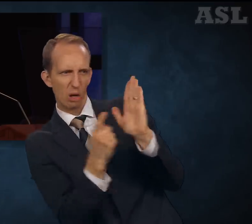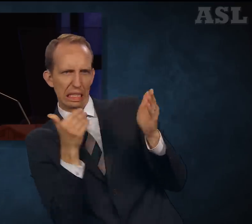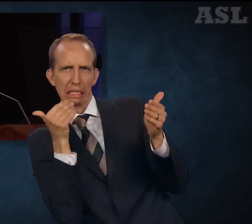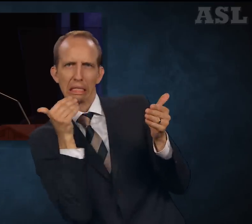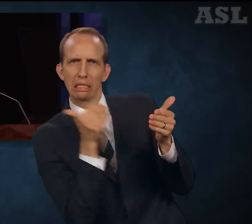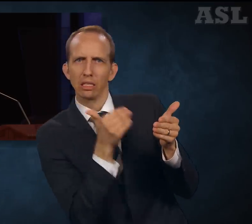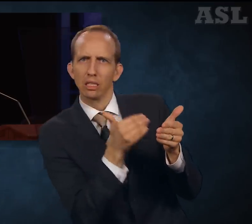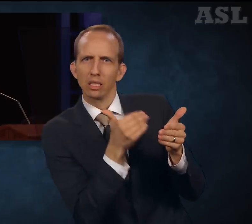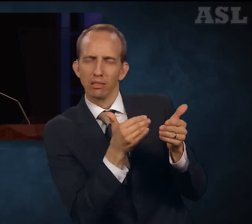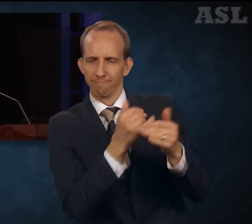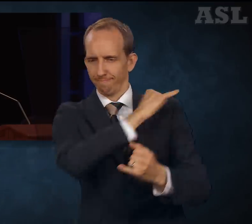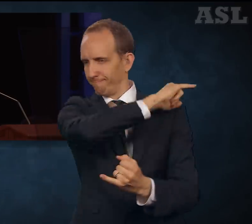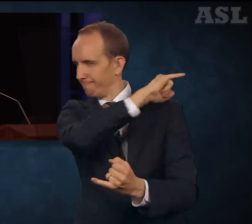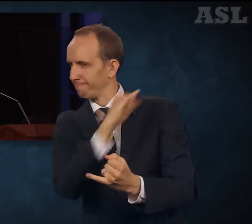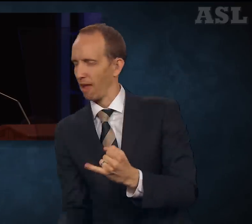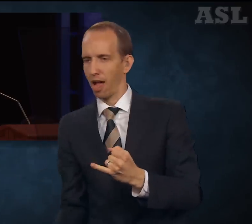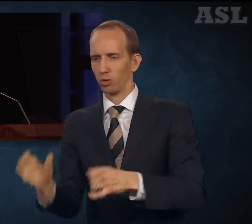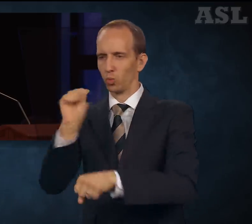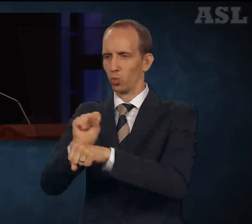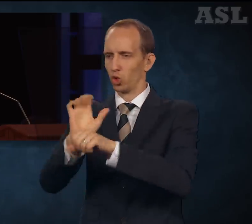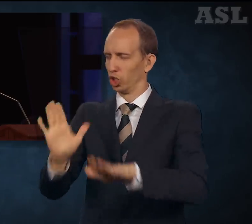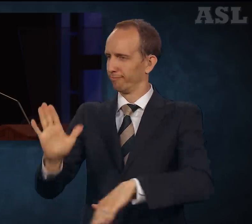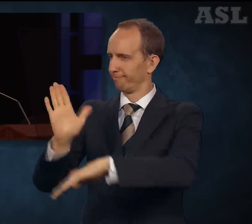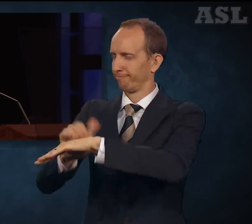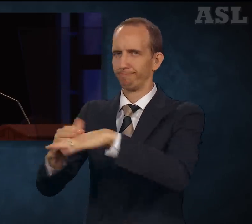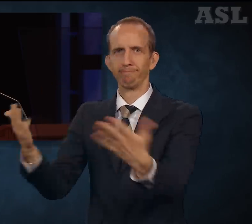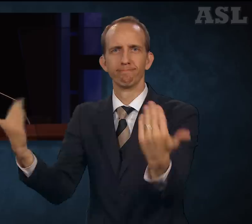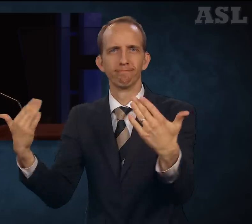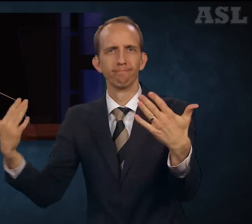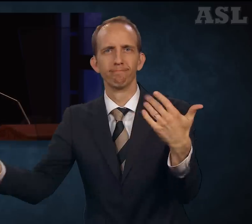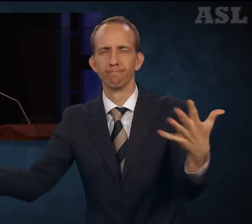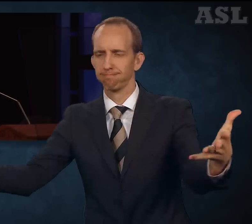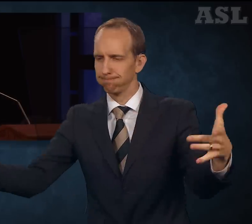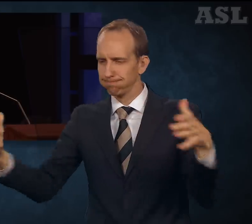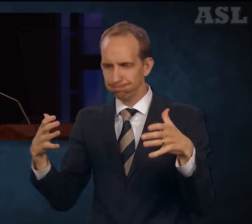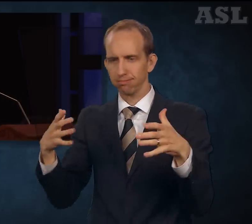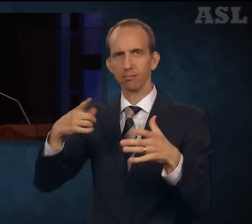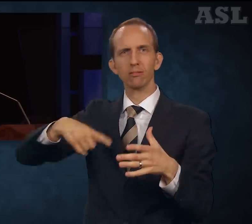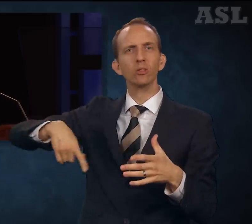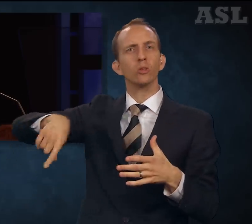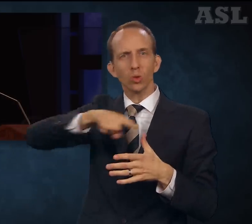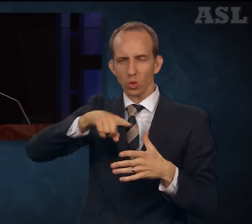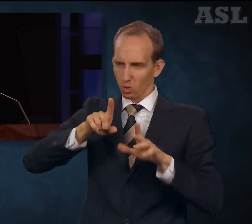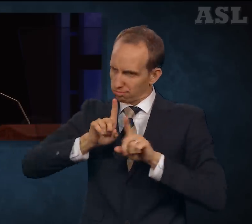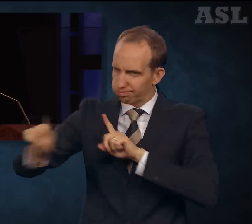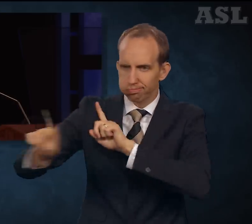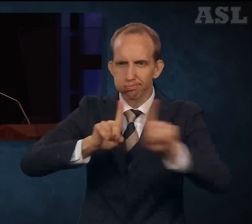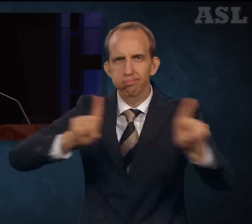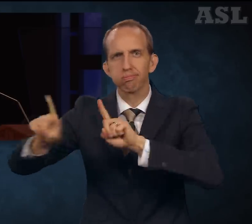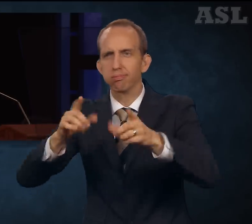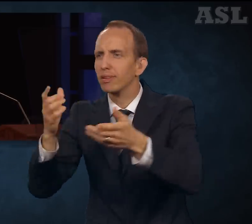HE WILL CALL LABORERS INTO HIS VINEYARD FOR THE EXPRESS